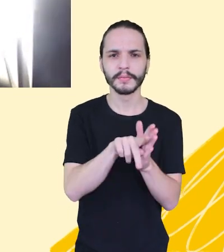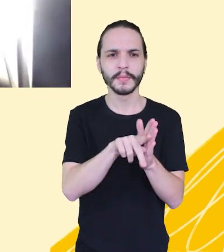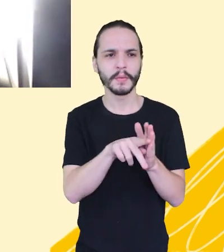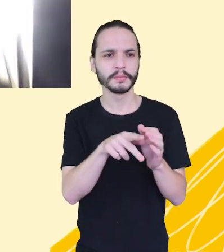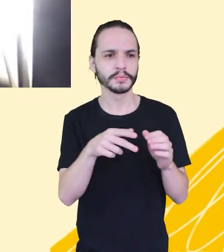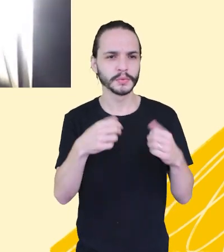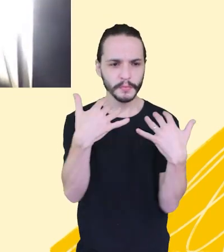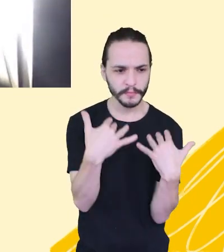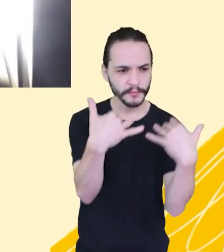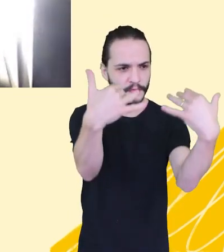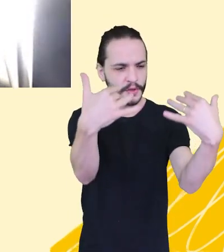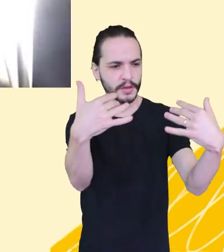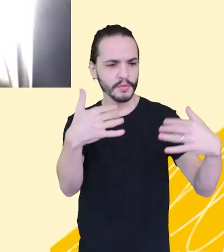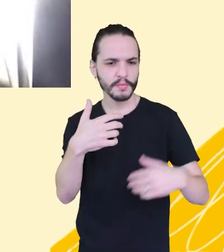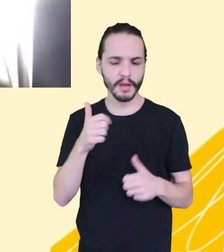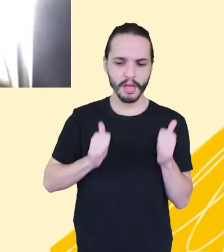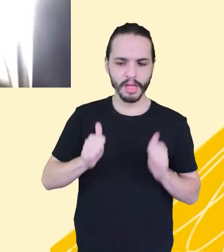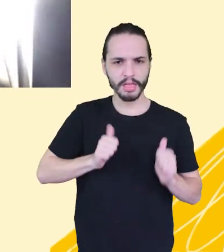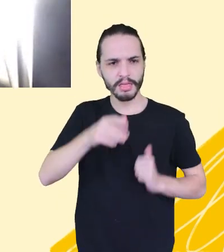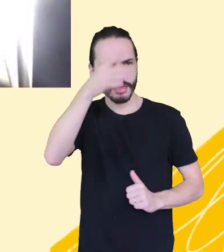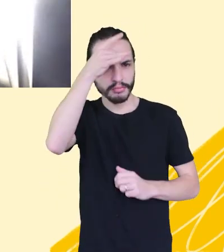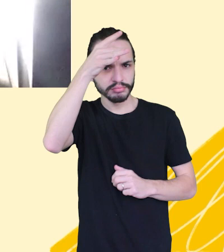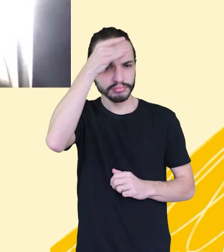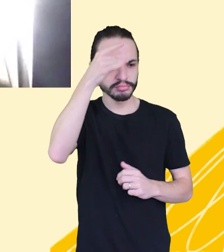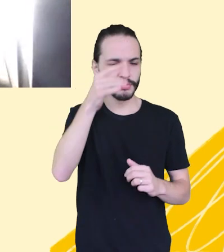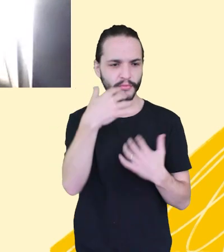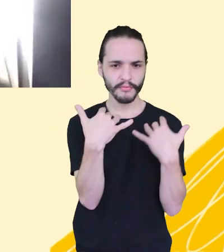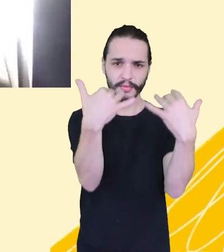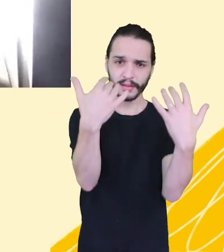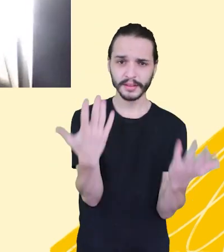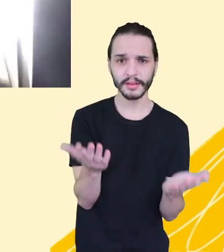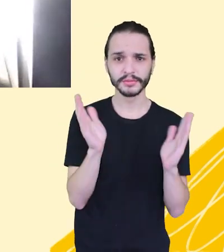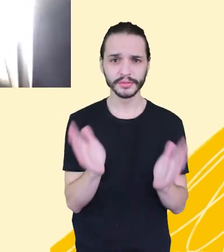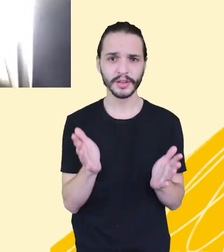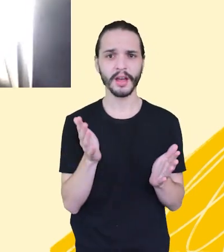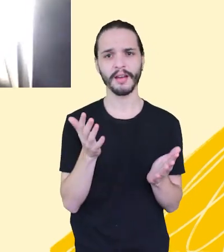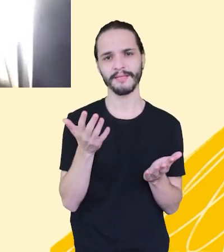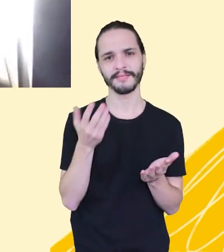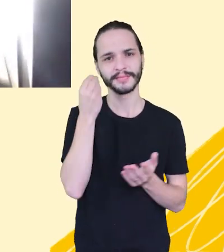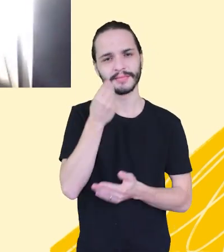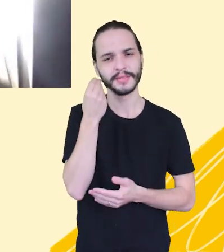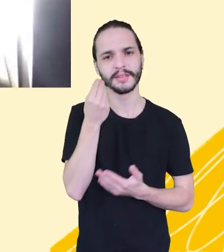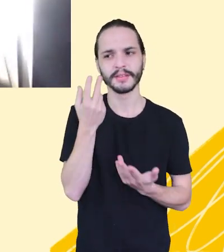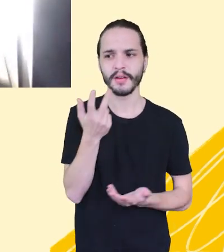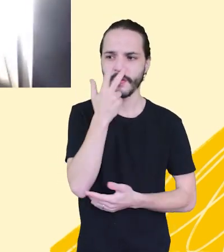to tell something with your body and so on. You understand what I mean? And I think that this came together.